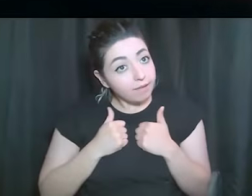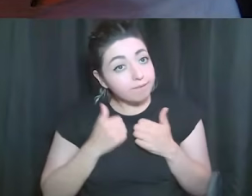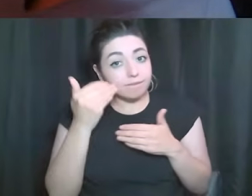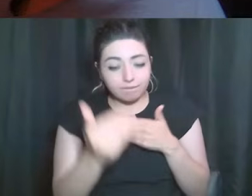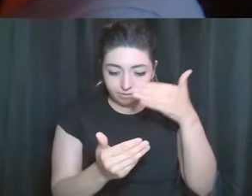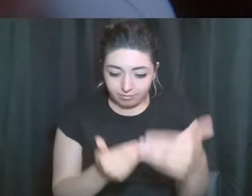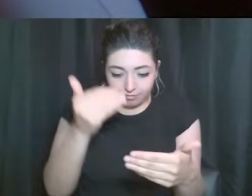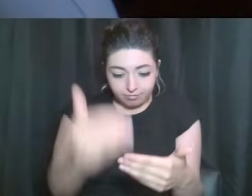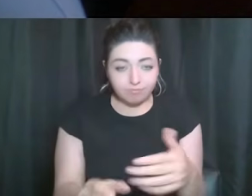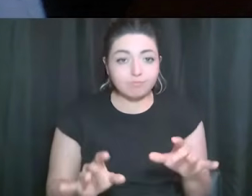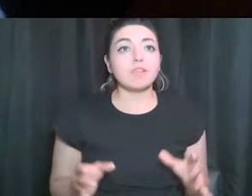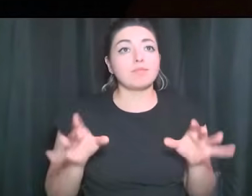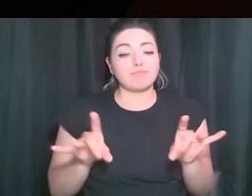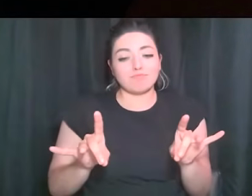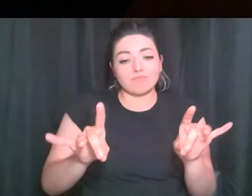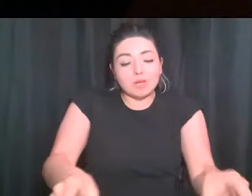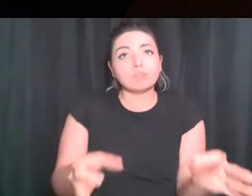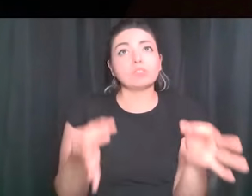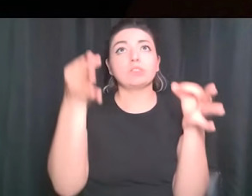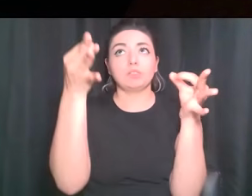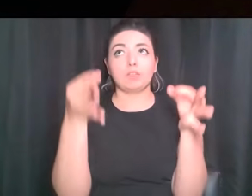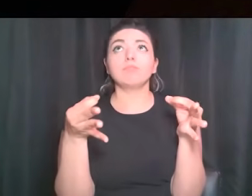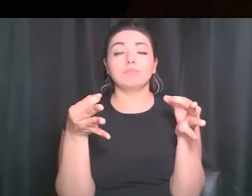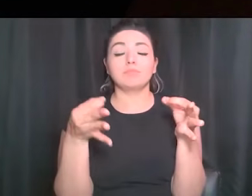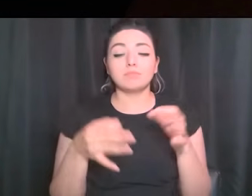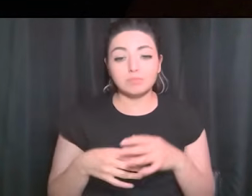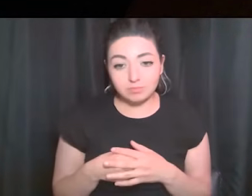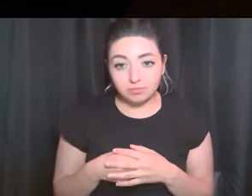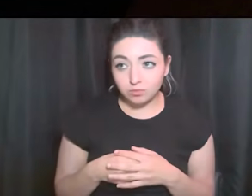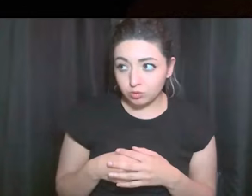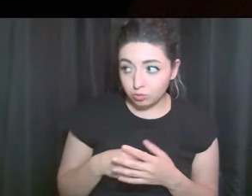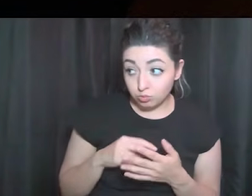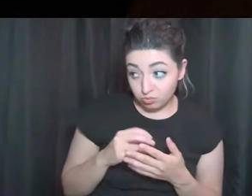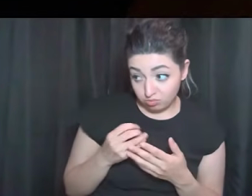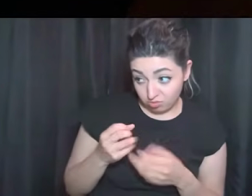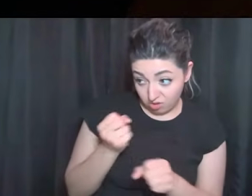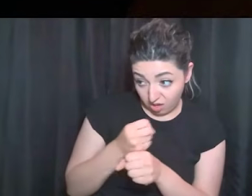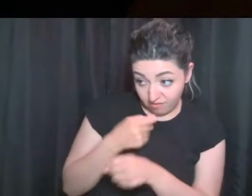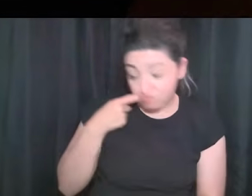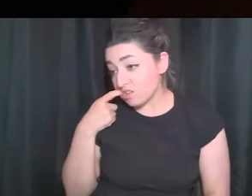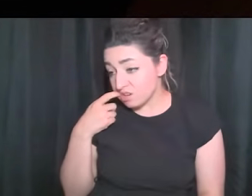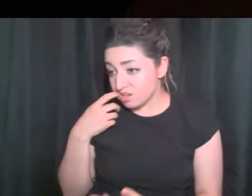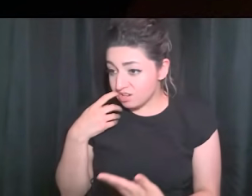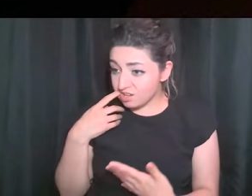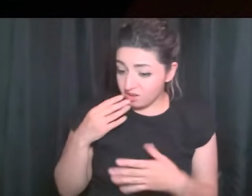I had to live a little and fuckin'... choose. So being addicted to caffeine